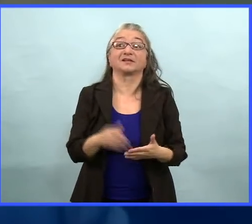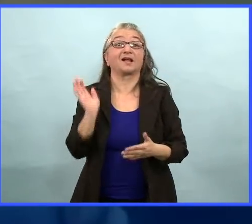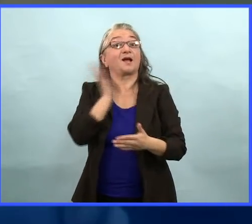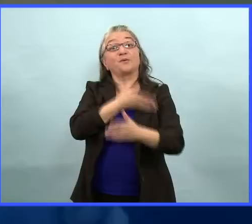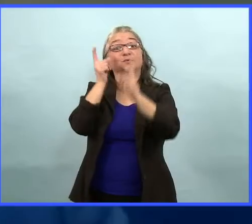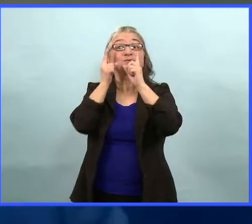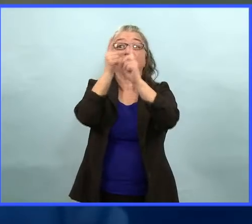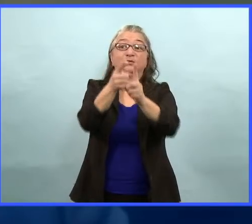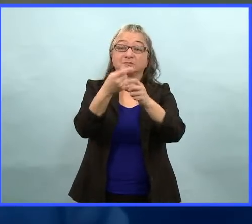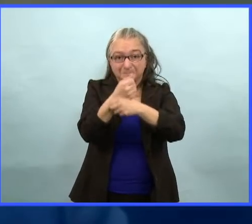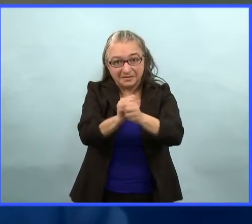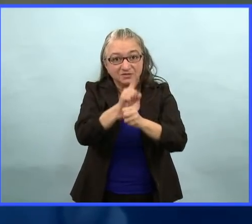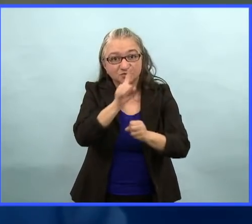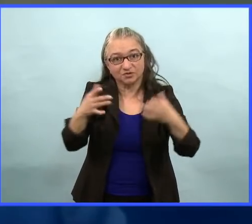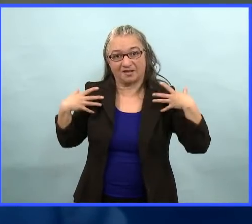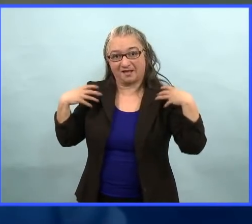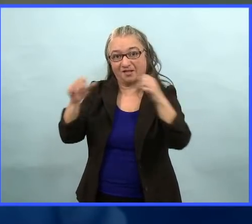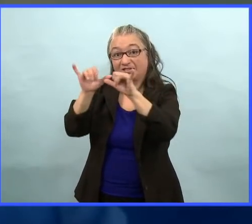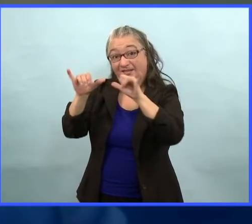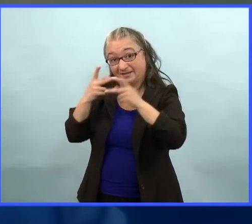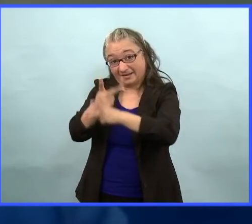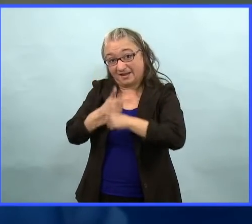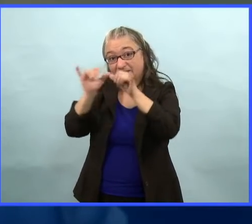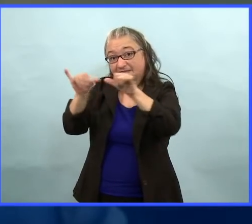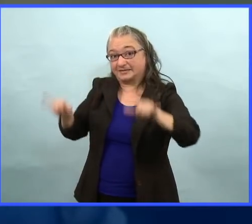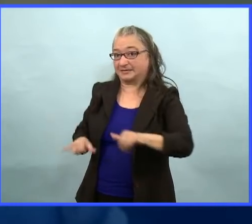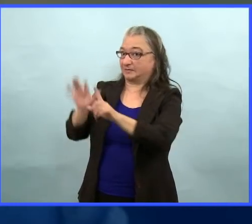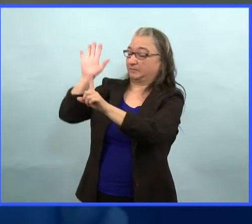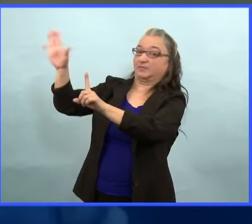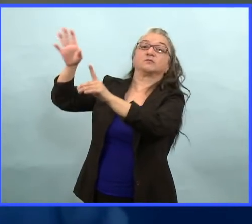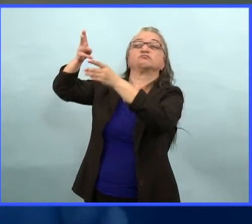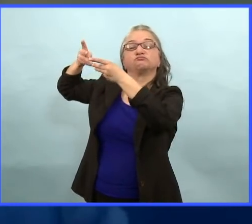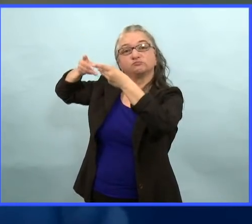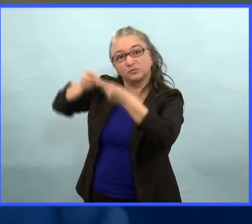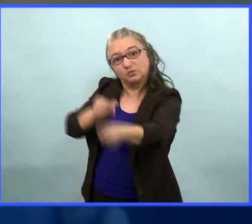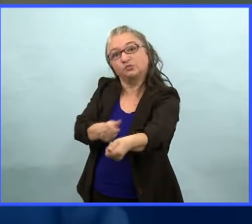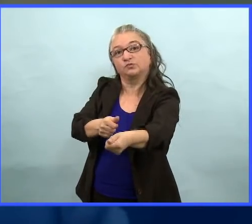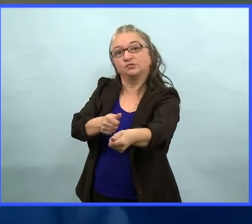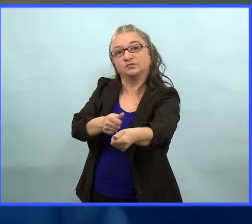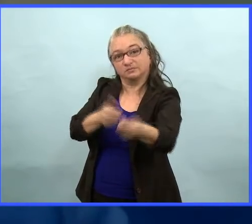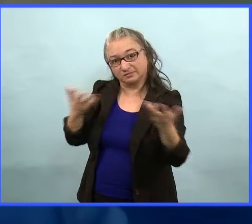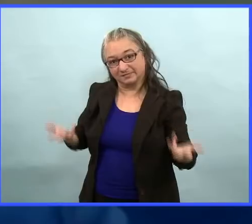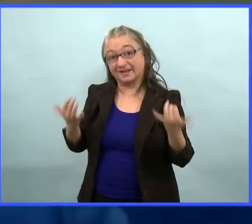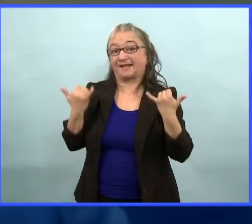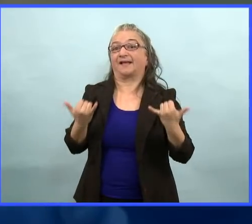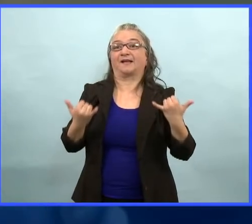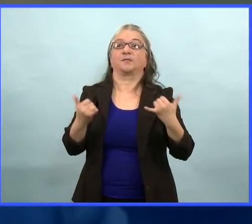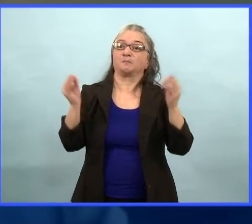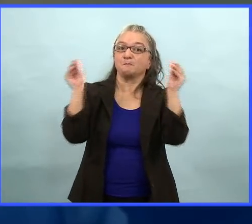look at how we can maintain that kind of approach well of course recognizing it's not again not a